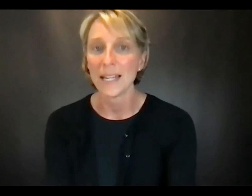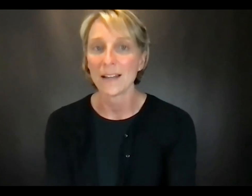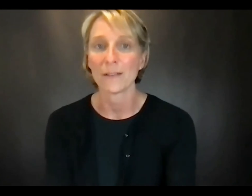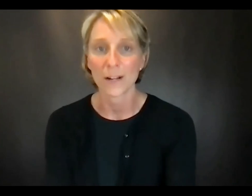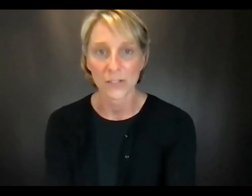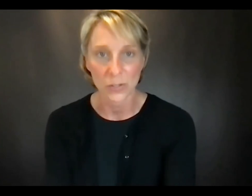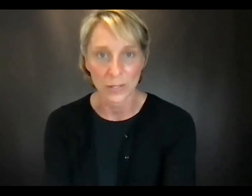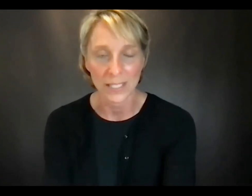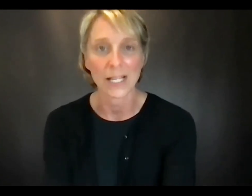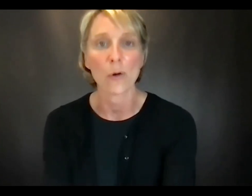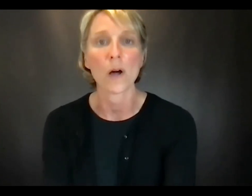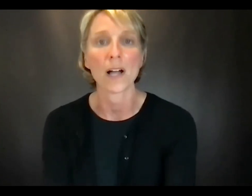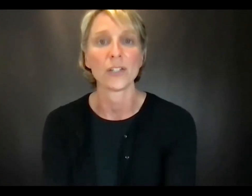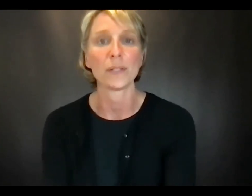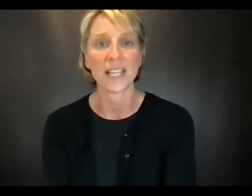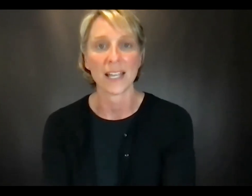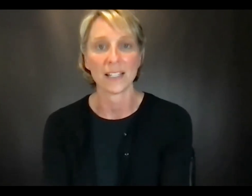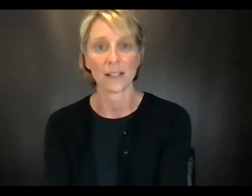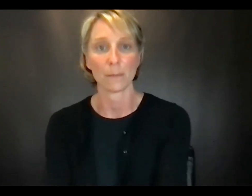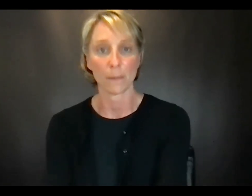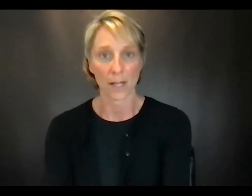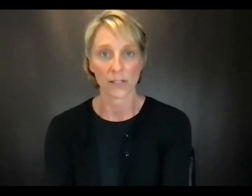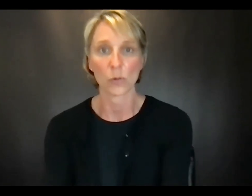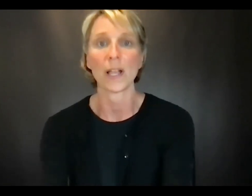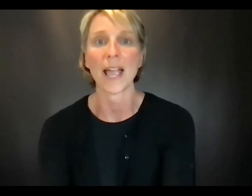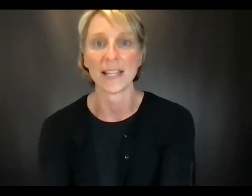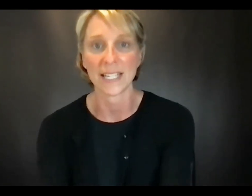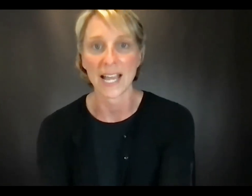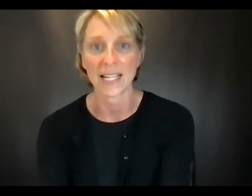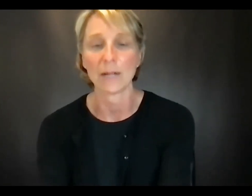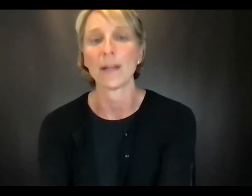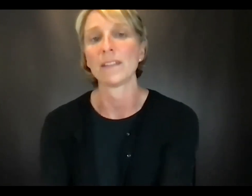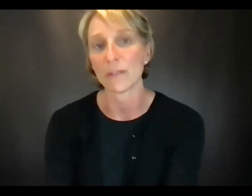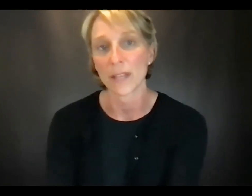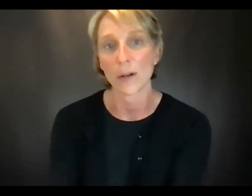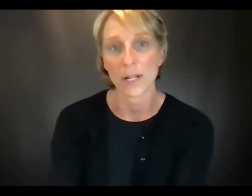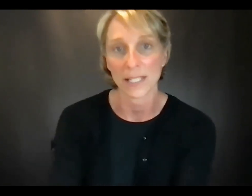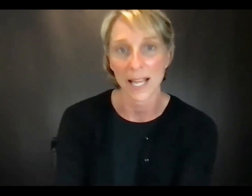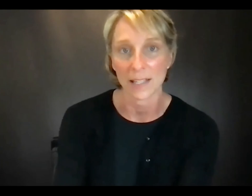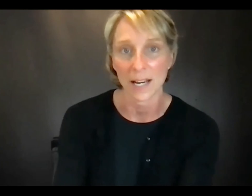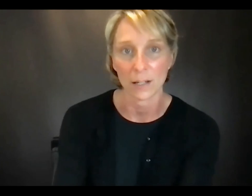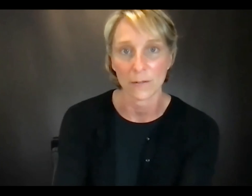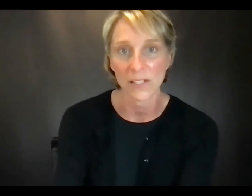of our students go on to attend school at NTID. We have several that go on to Gallaudet University,